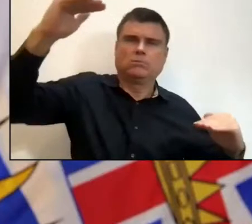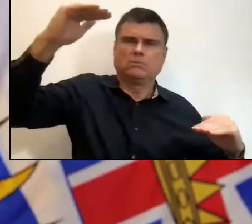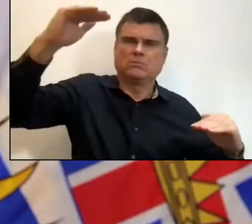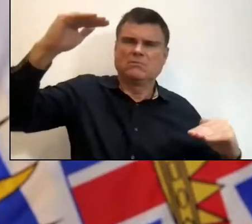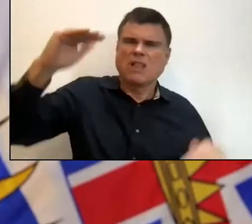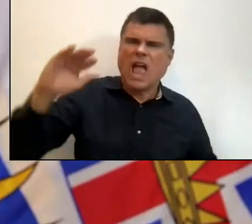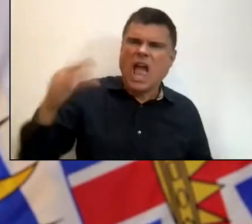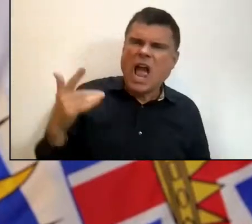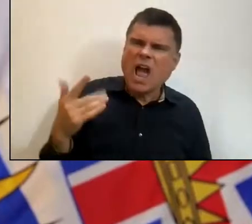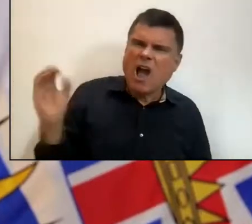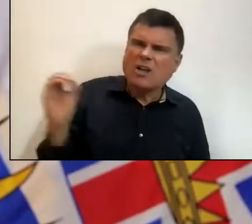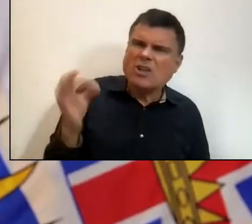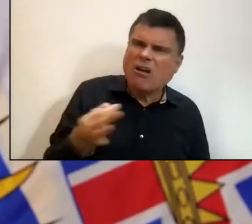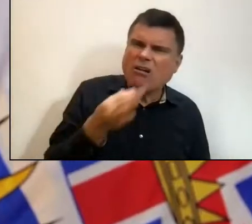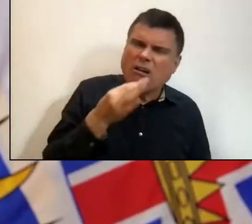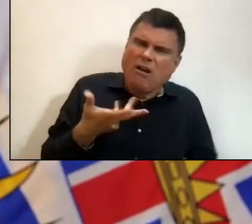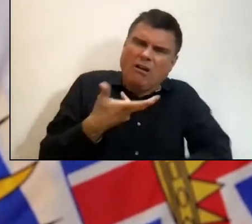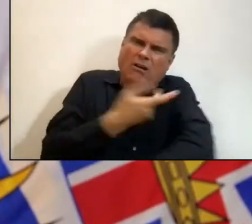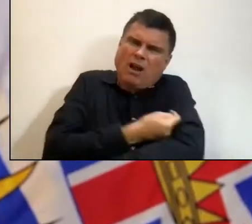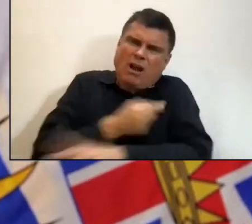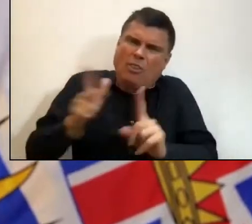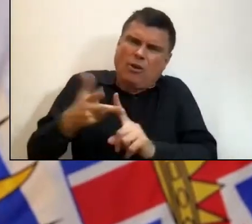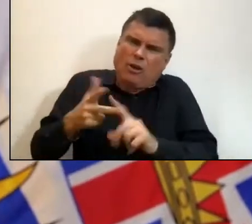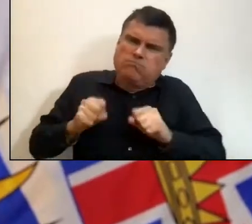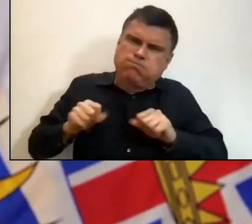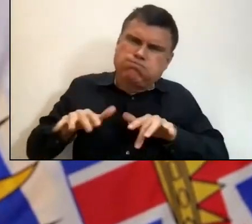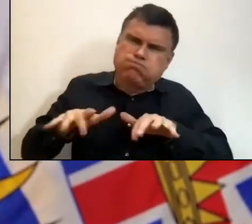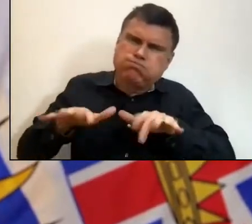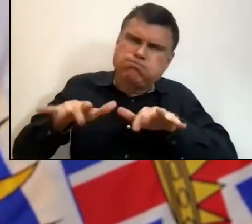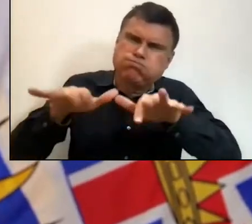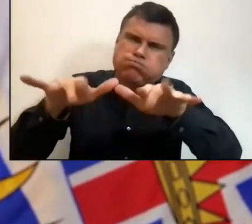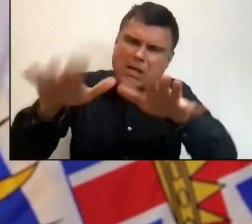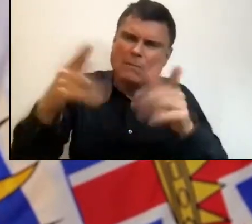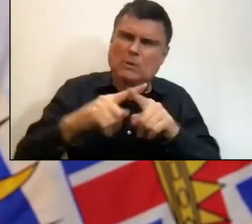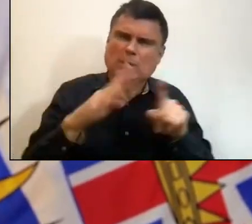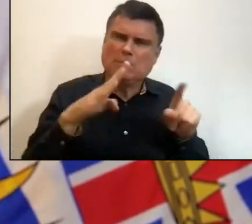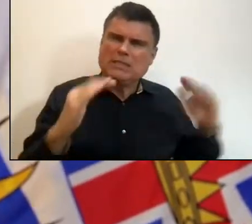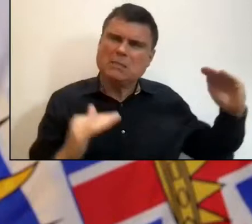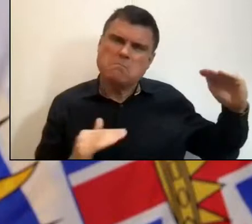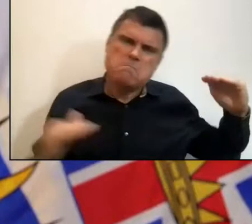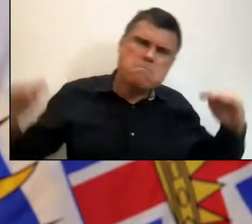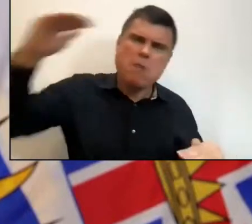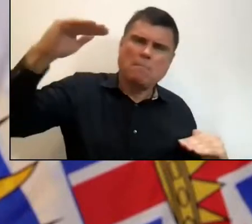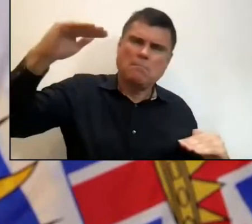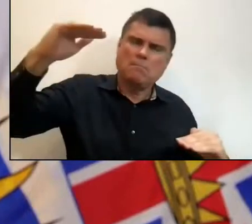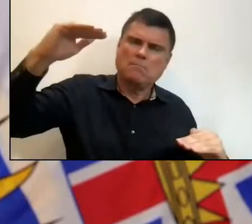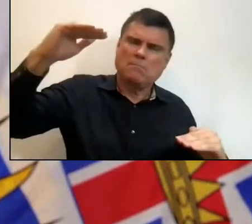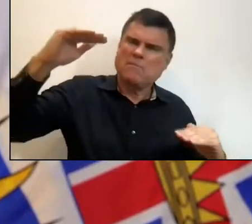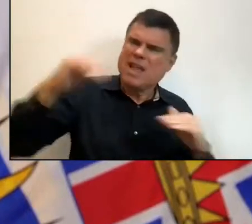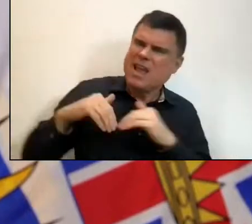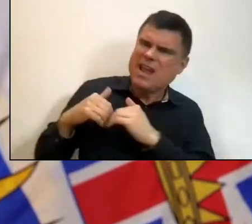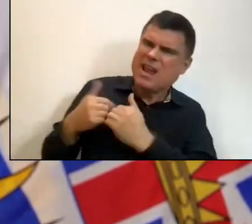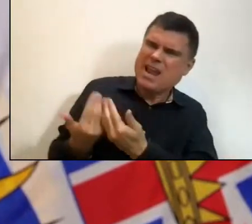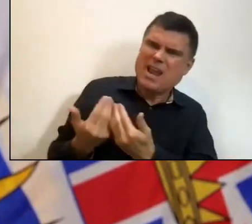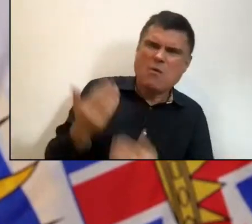faster than B.C. and why are we